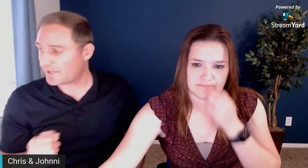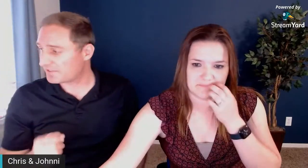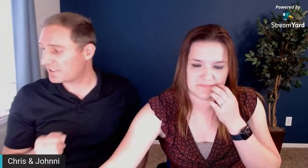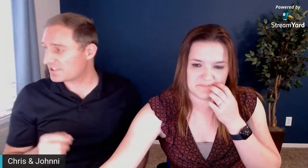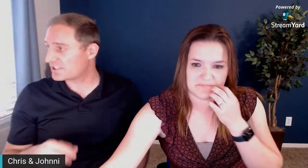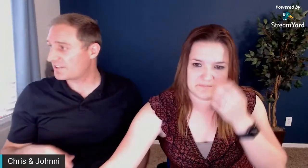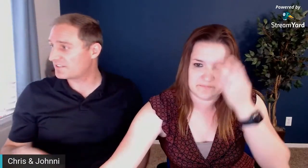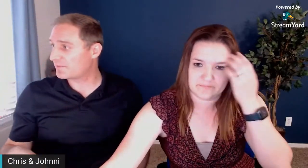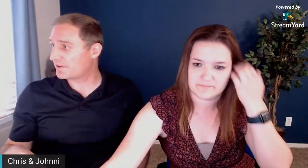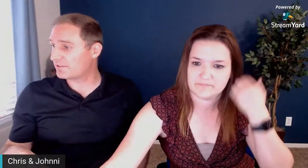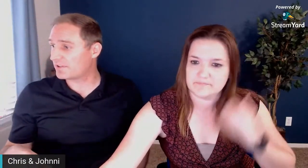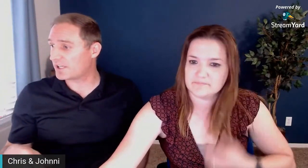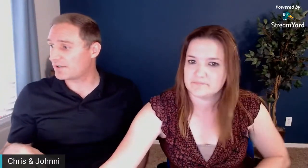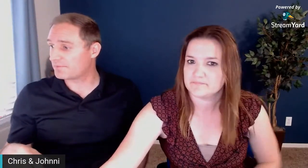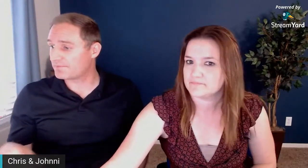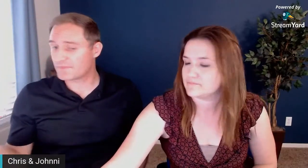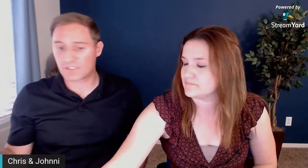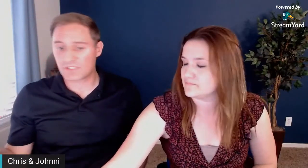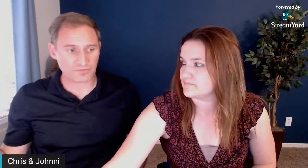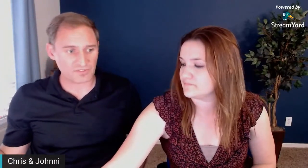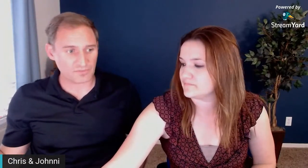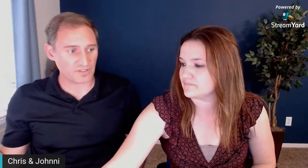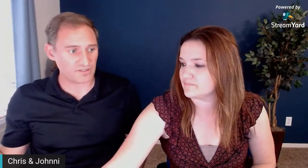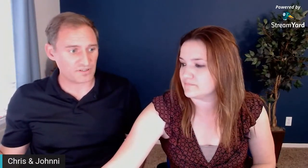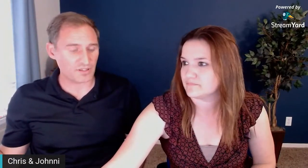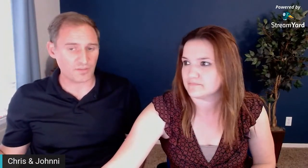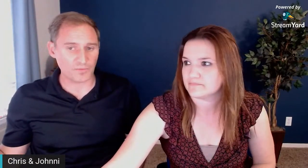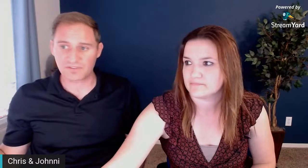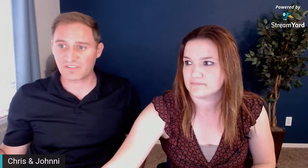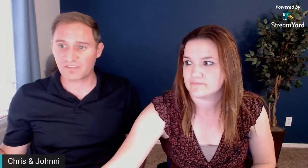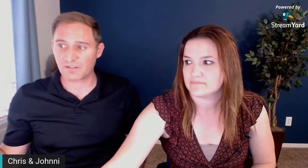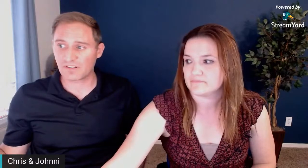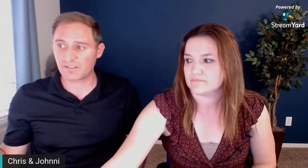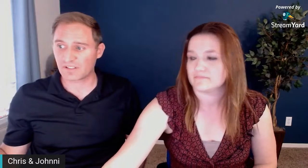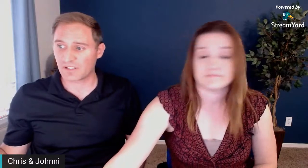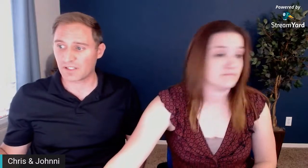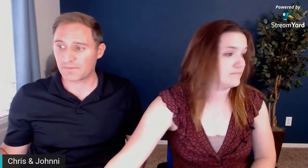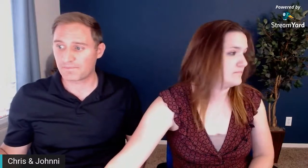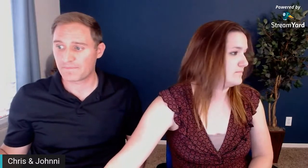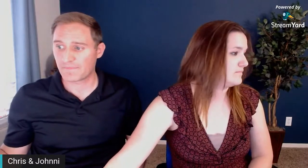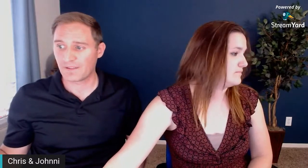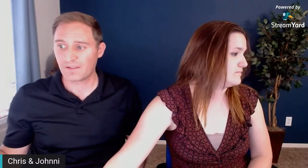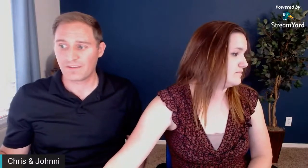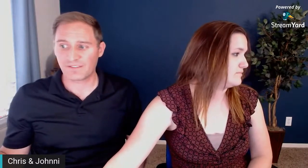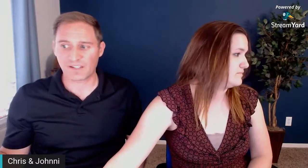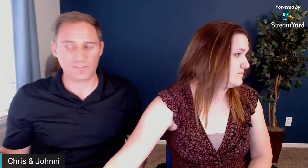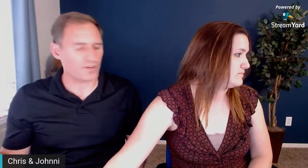i was going to share some other um children's books the moses series and um sound of all